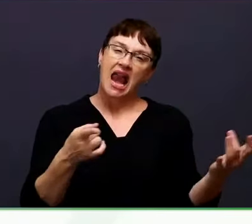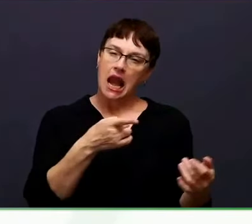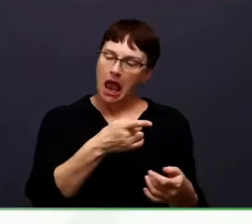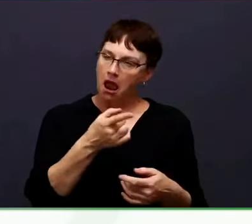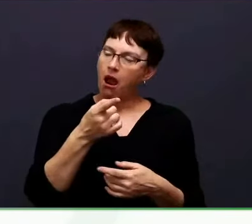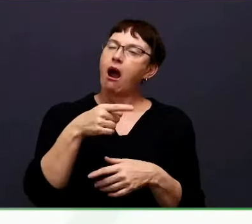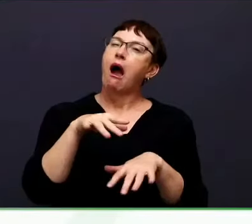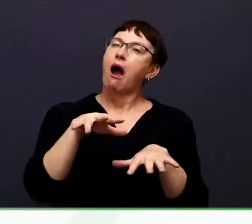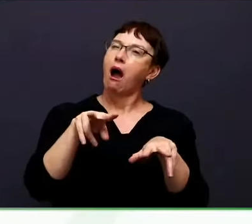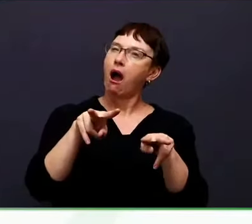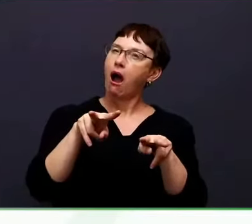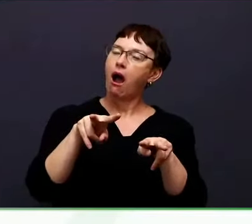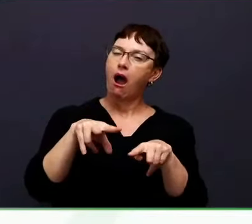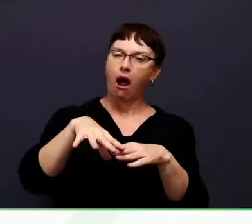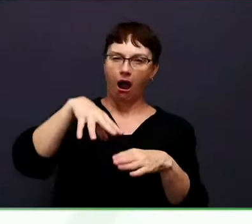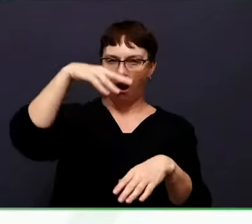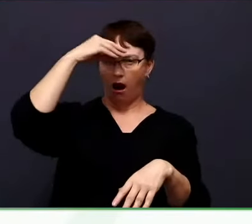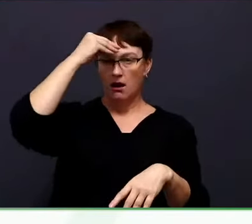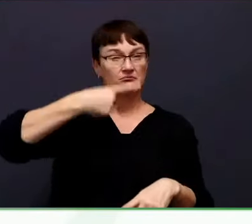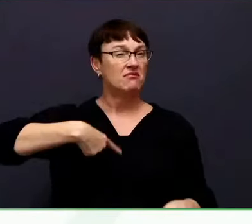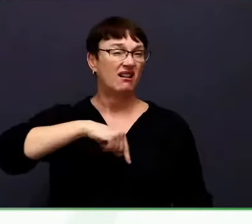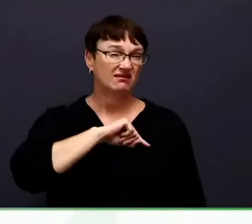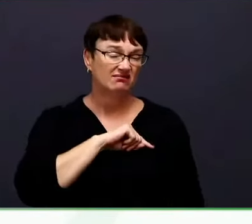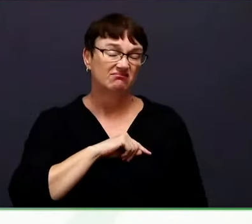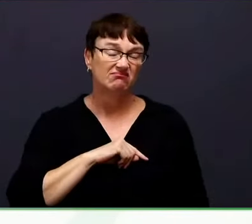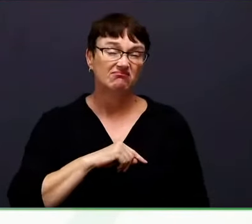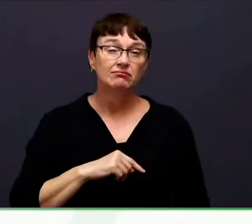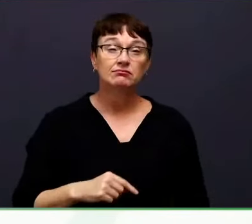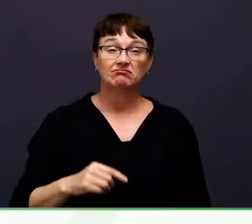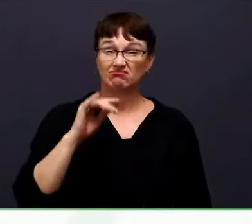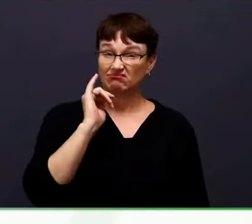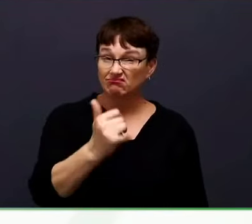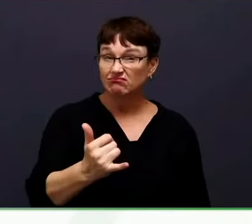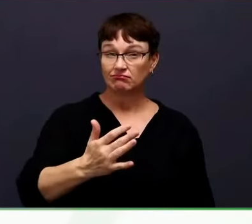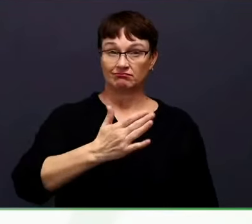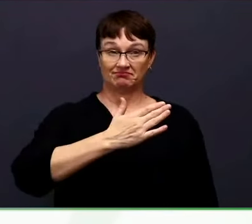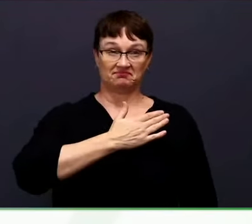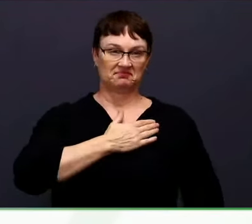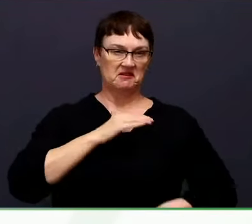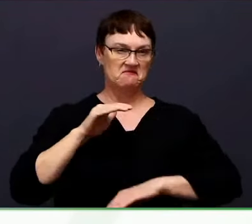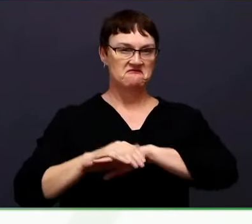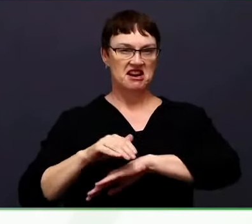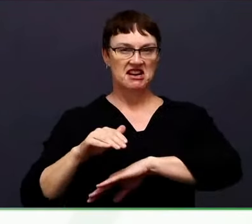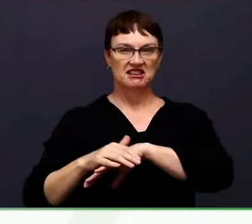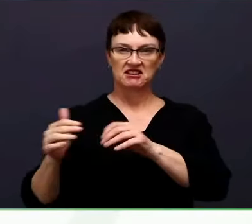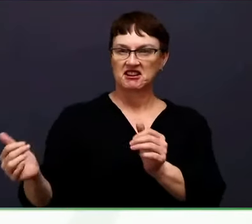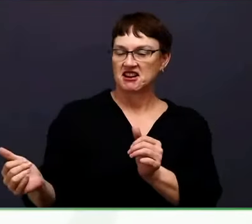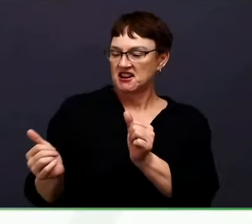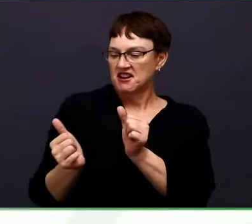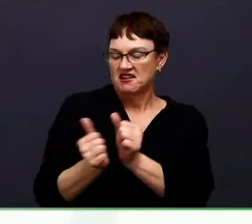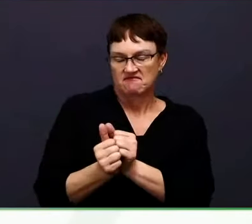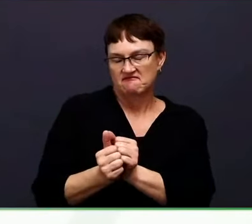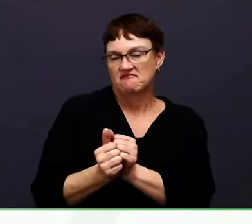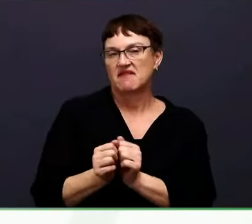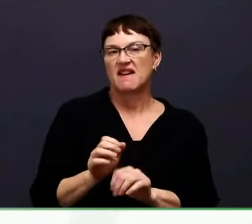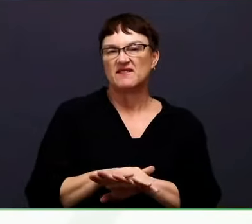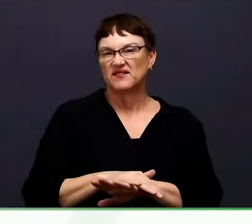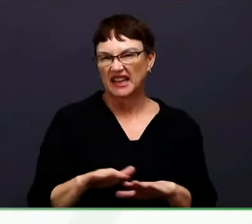They started to invade us to speak at different places.